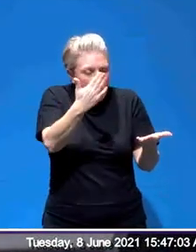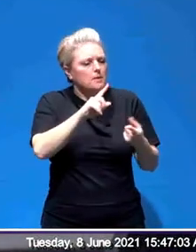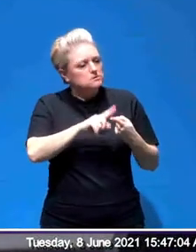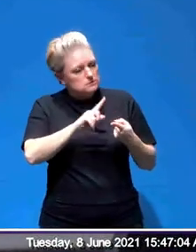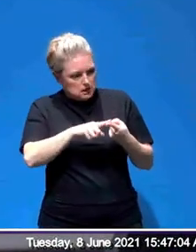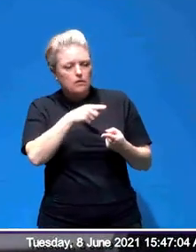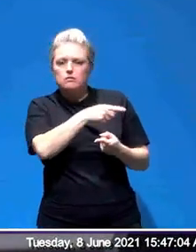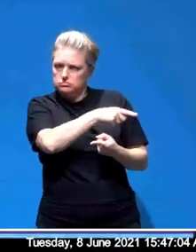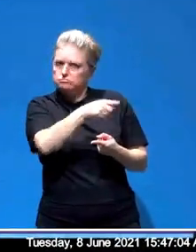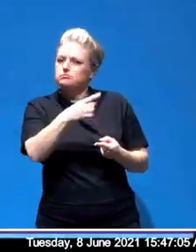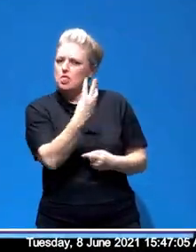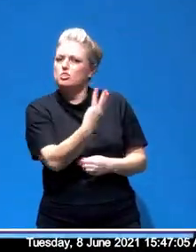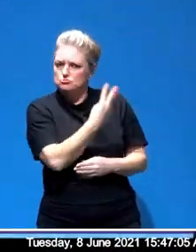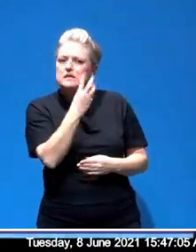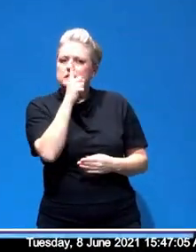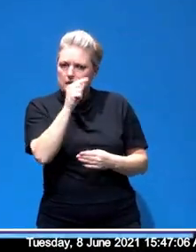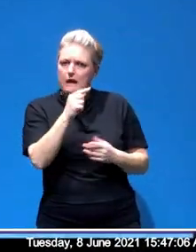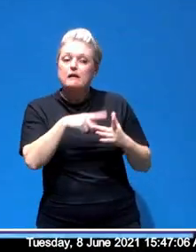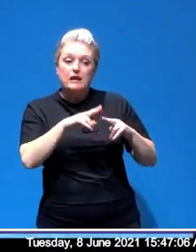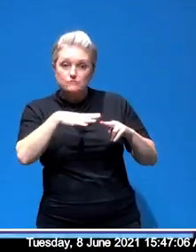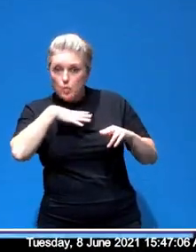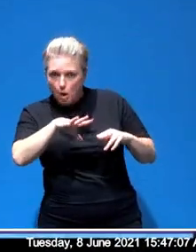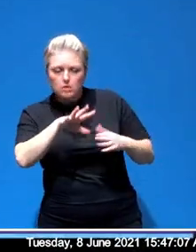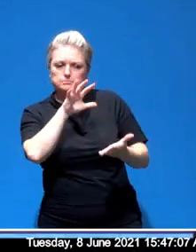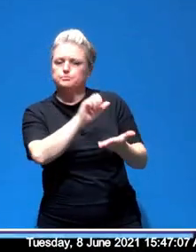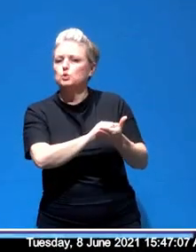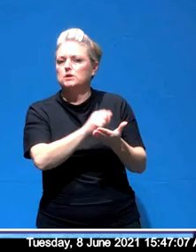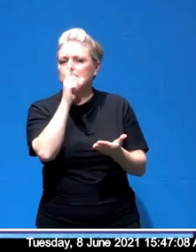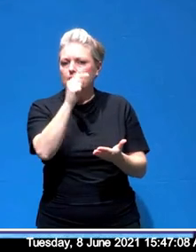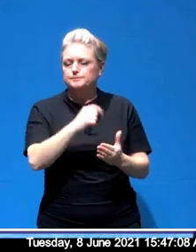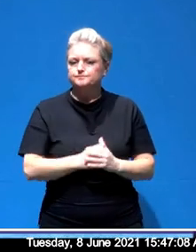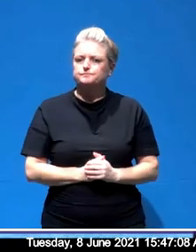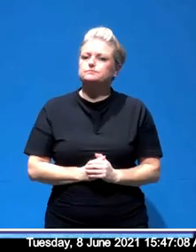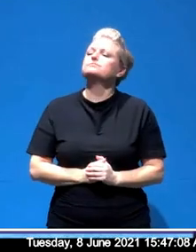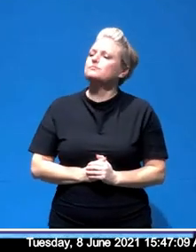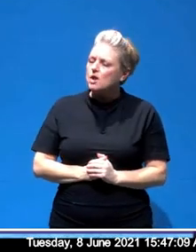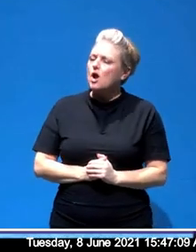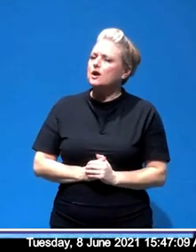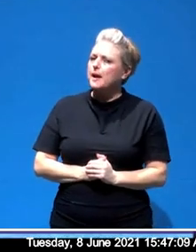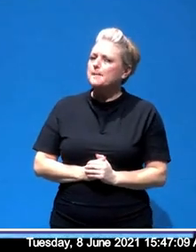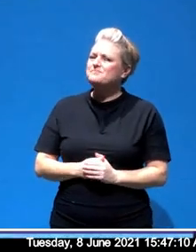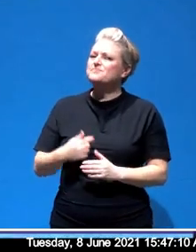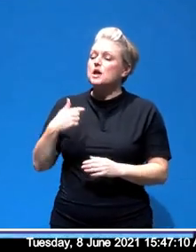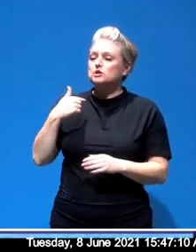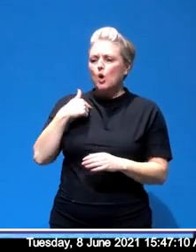I'm going to pass you a few issues that have arisen as I reviewed your materials and I'm going to do it at a reasonably quick